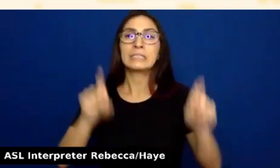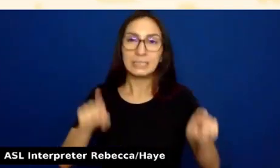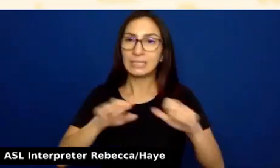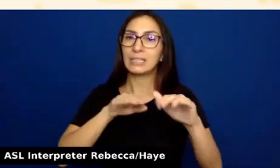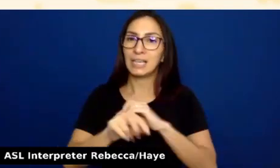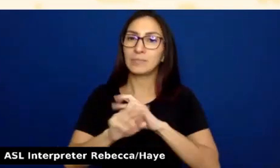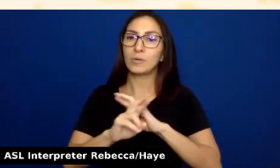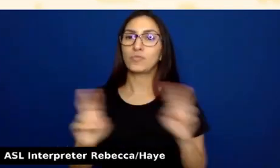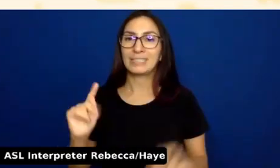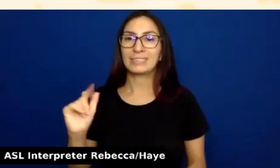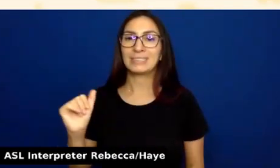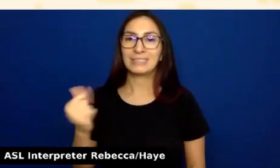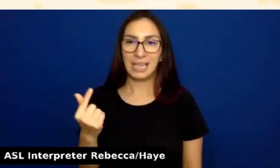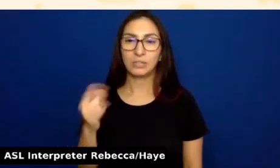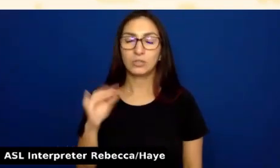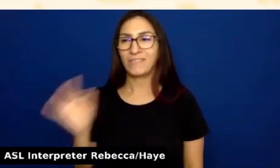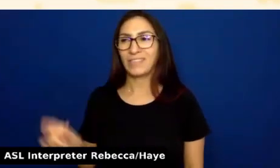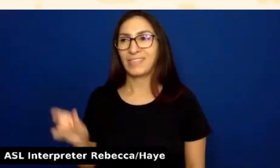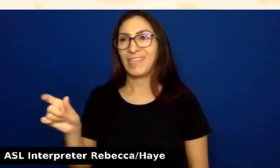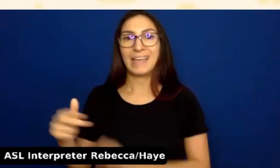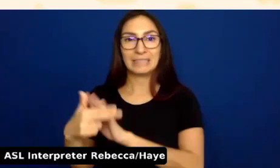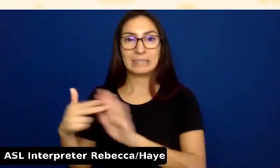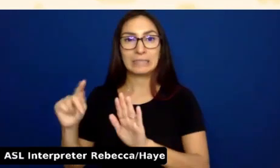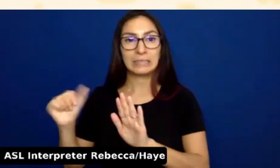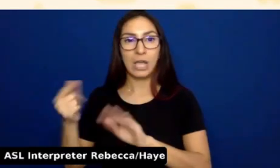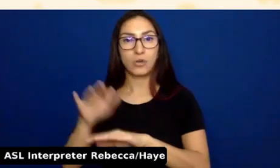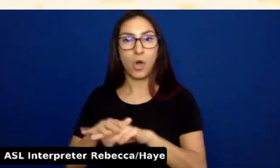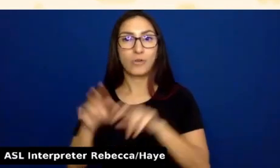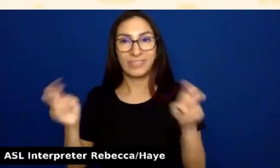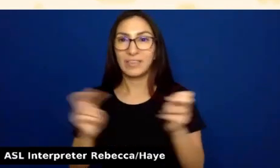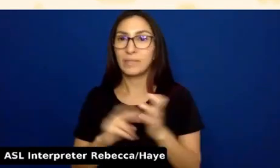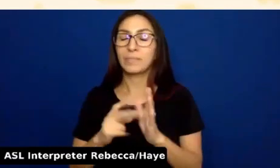So having that tag on a theme can mean it takes significantly longer,